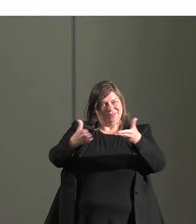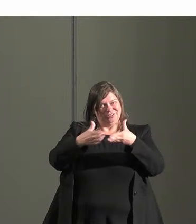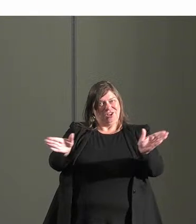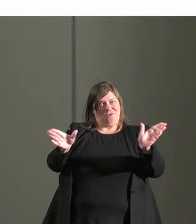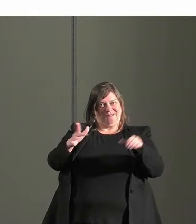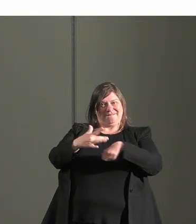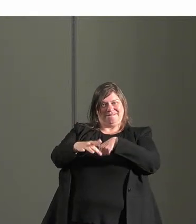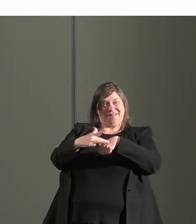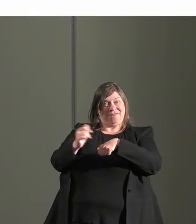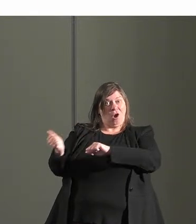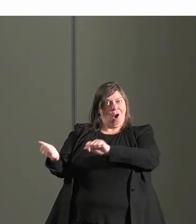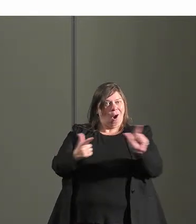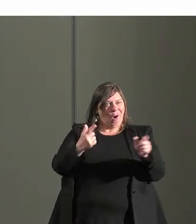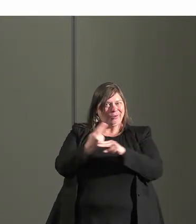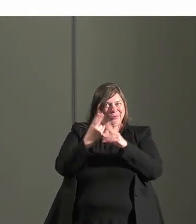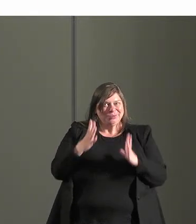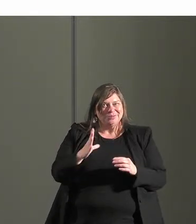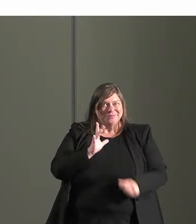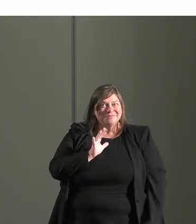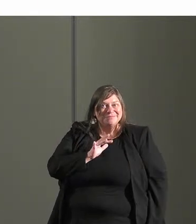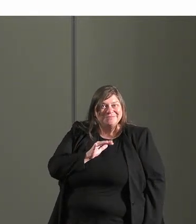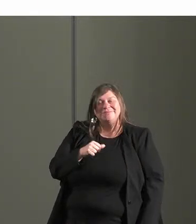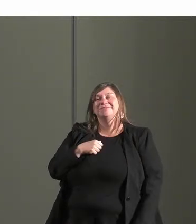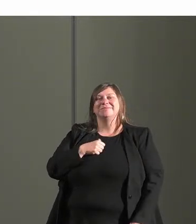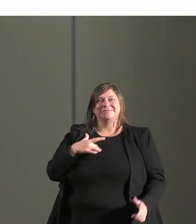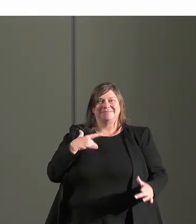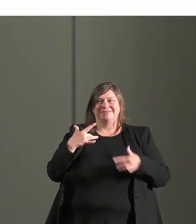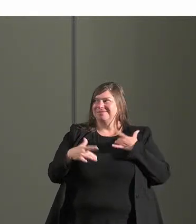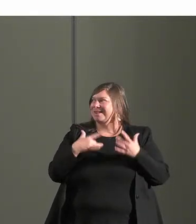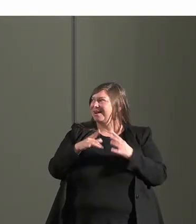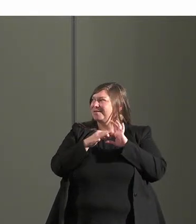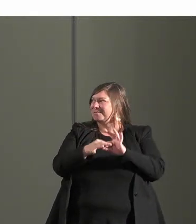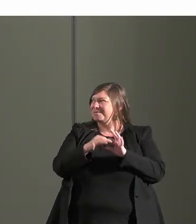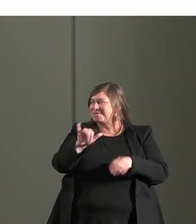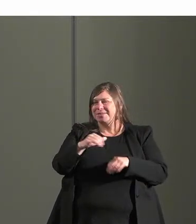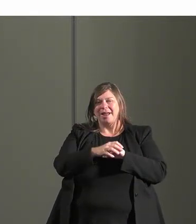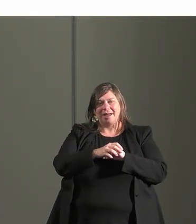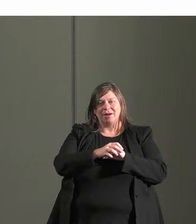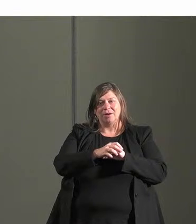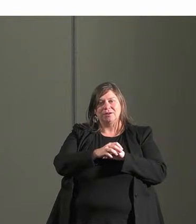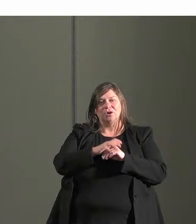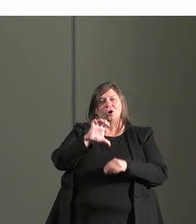is now available. On -- for all users. Excited about that.